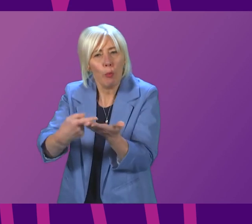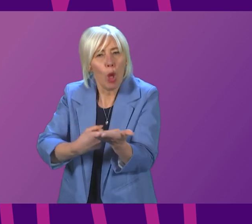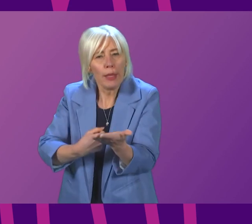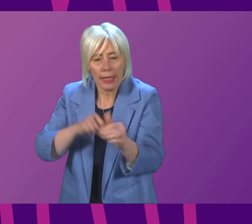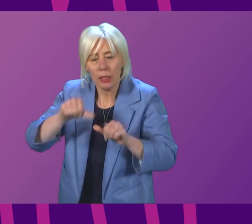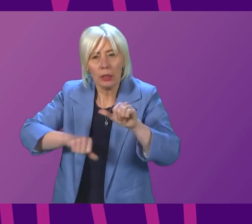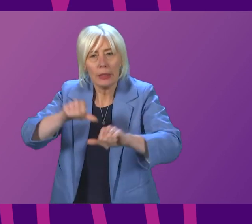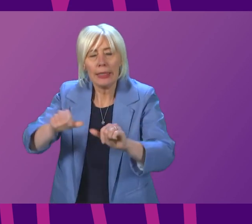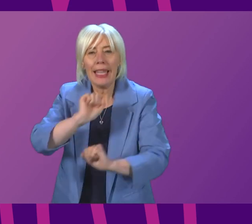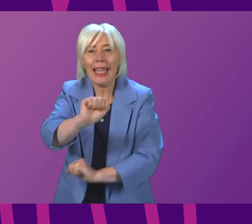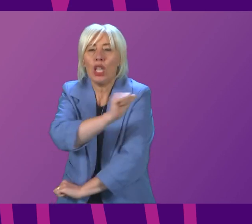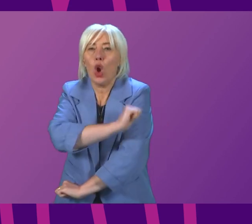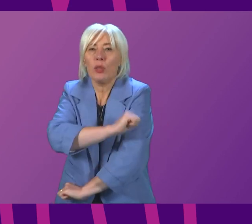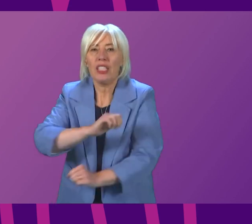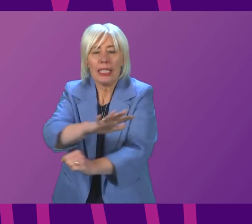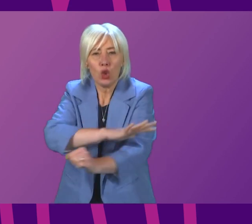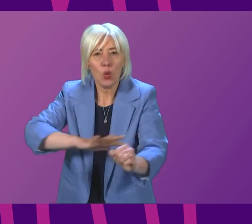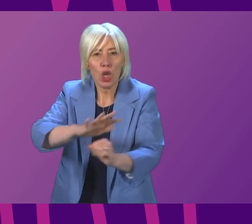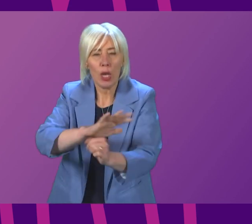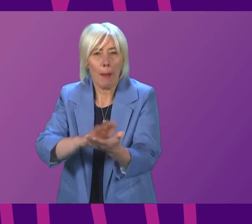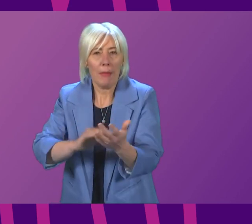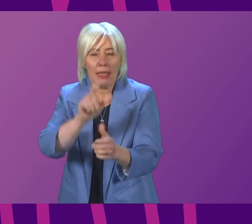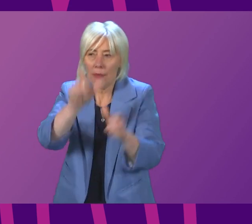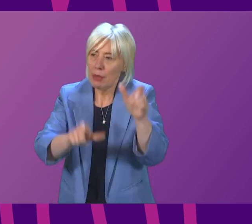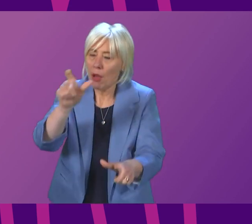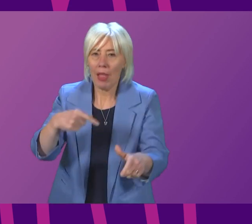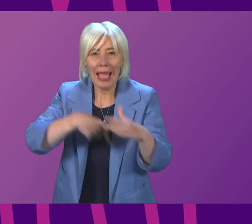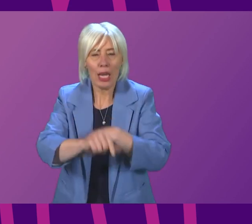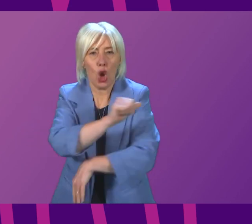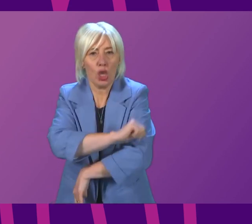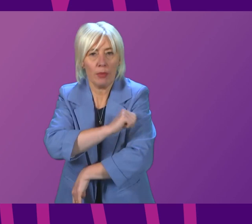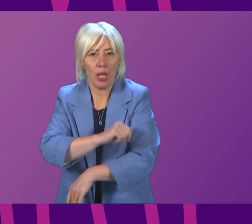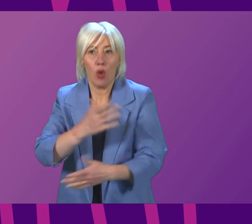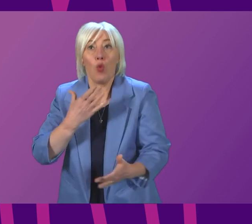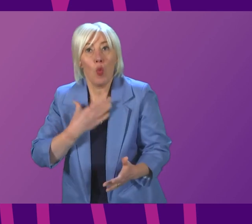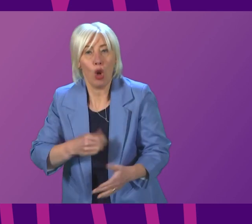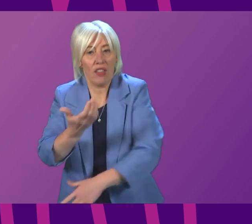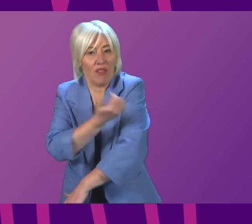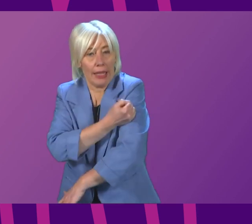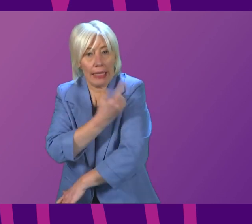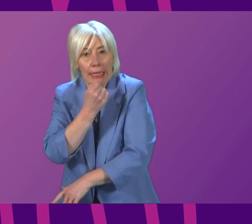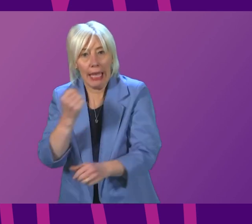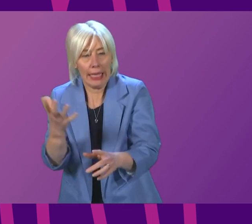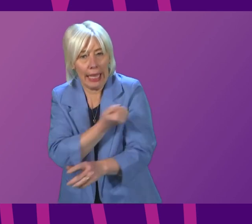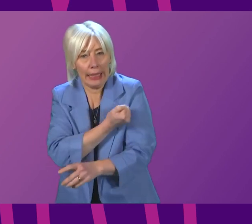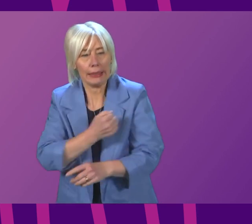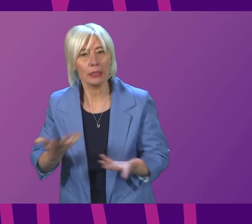hospital settings in order to give those patients—and anyone else who wants it—an in-patient vaccination?